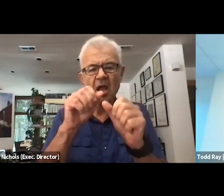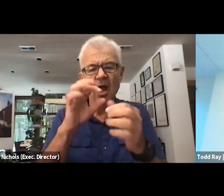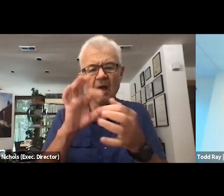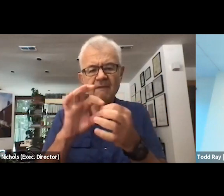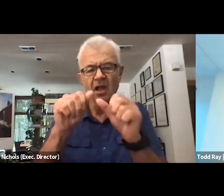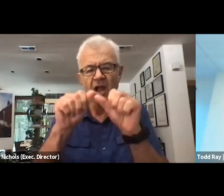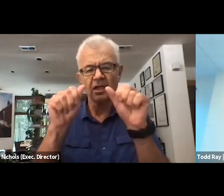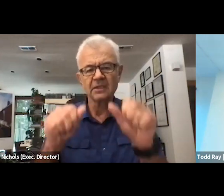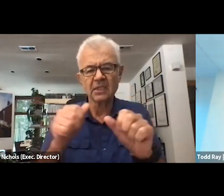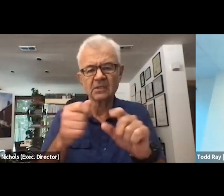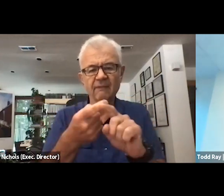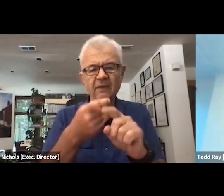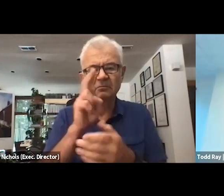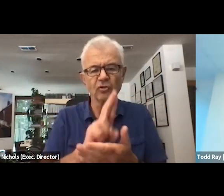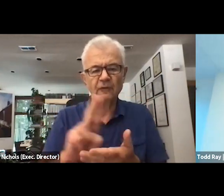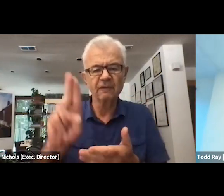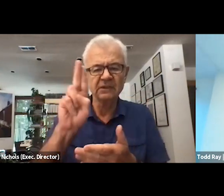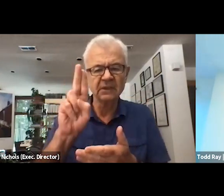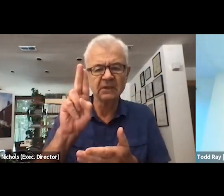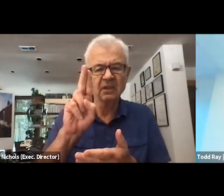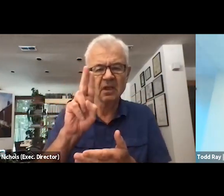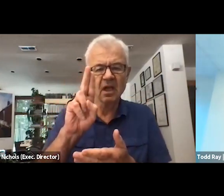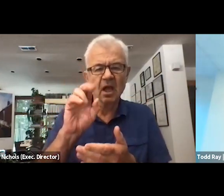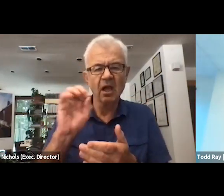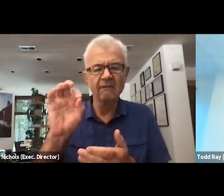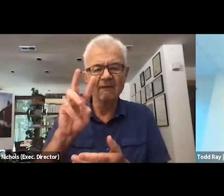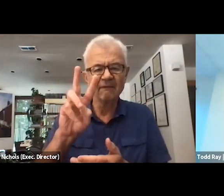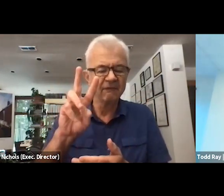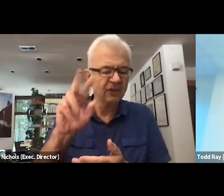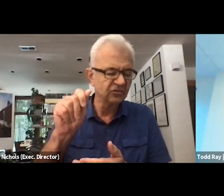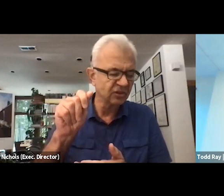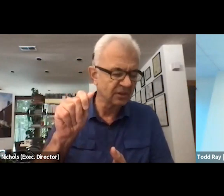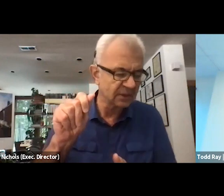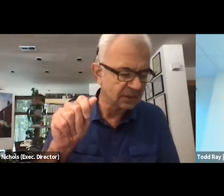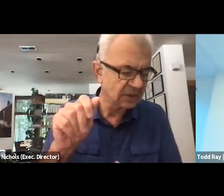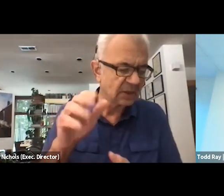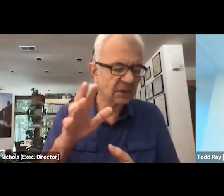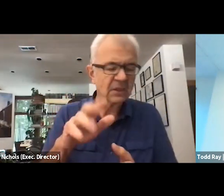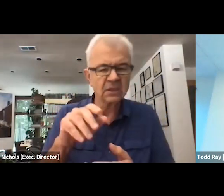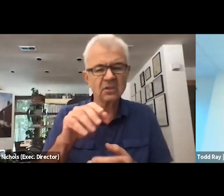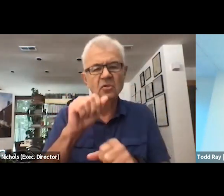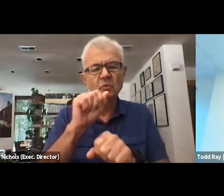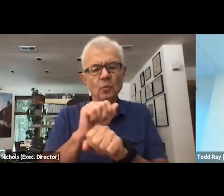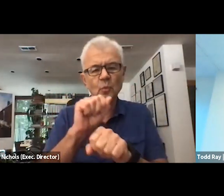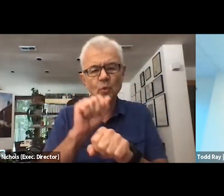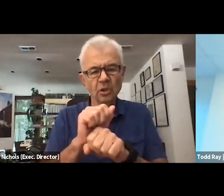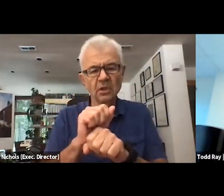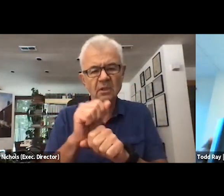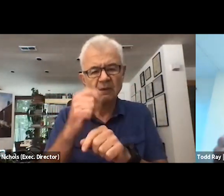He got his Bachelor's in Architecture from Clemson University and his Master's in Architecture